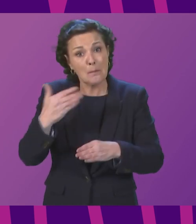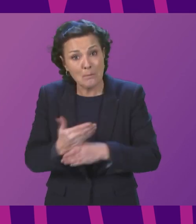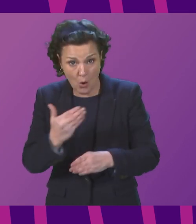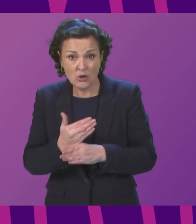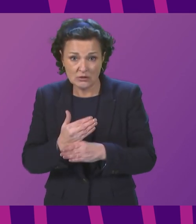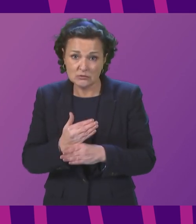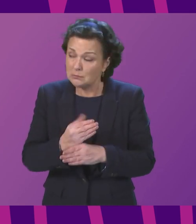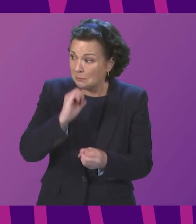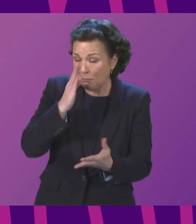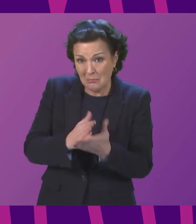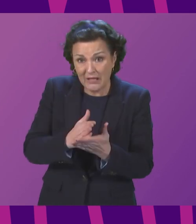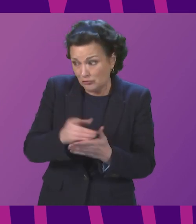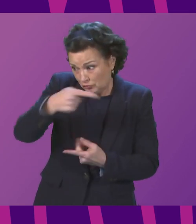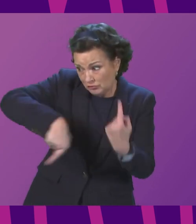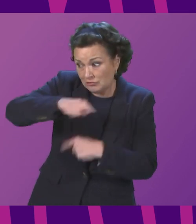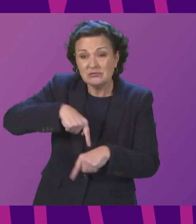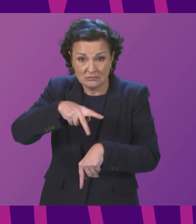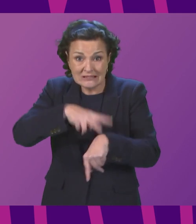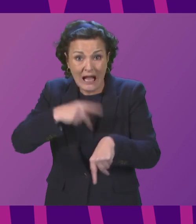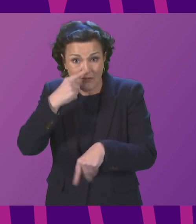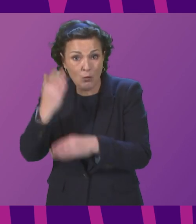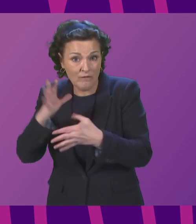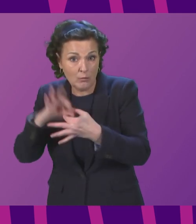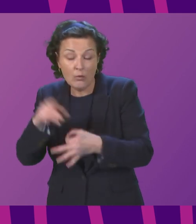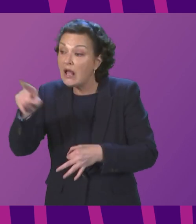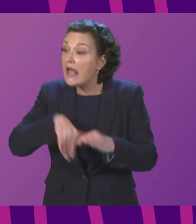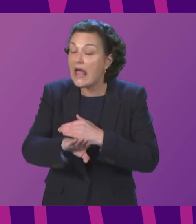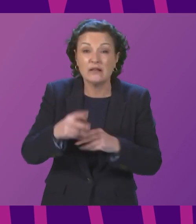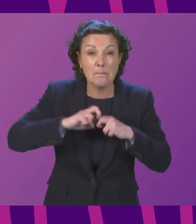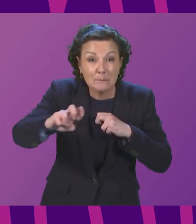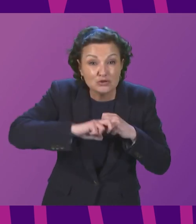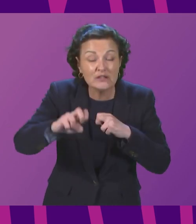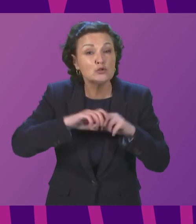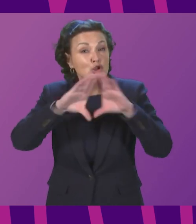that. Wear a face covering on public transport, in shops and when moving about in hospitality